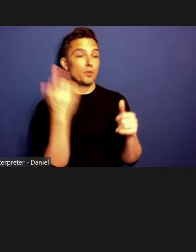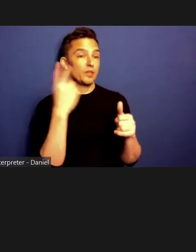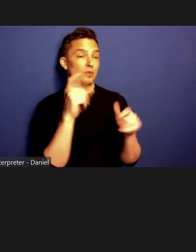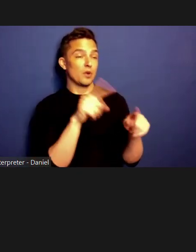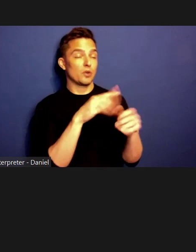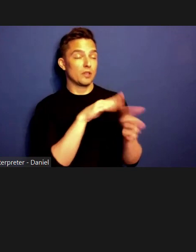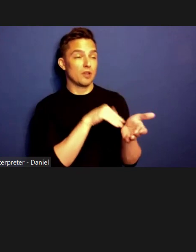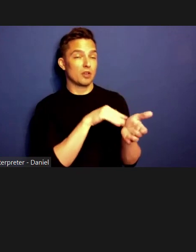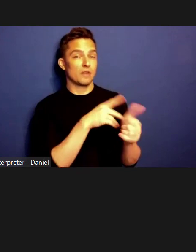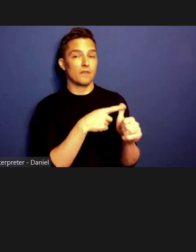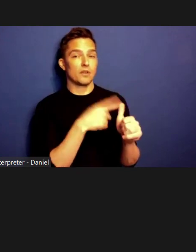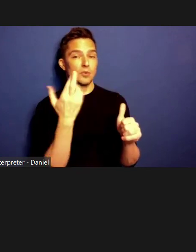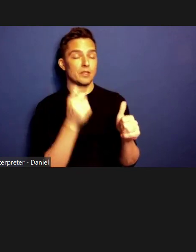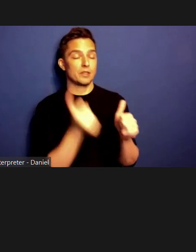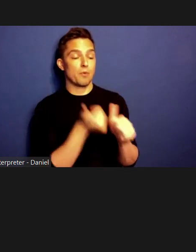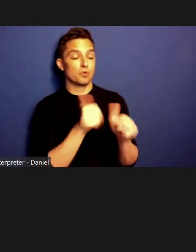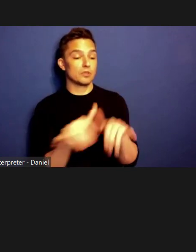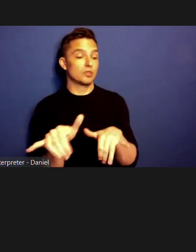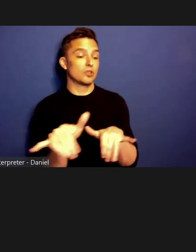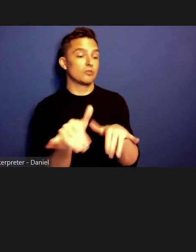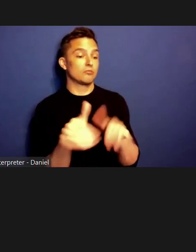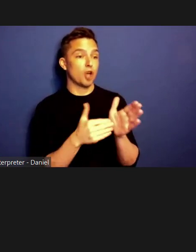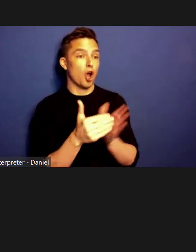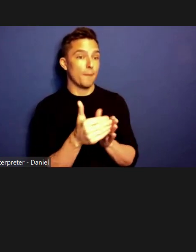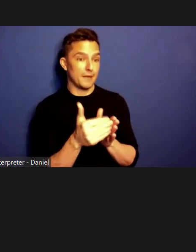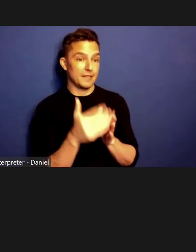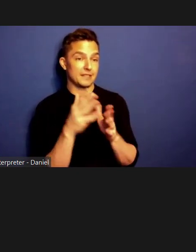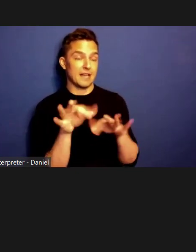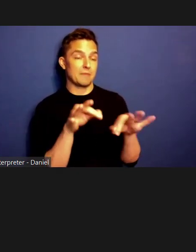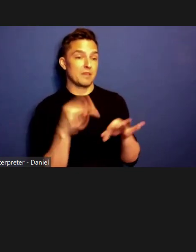explanation of them not passing the first two screenings is because